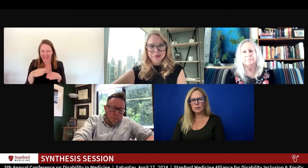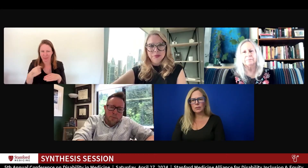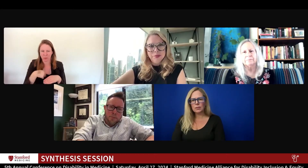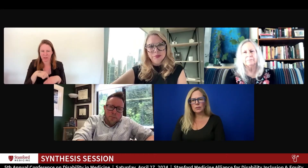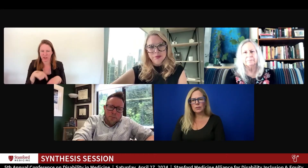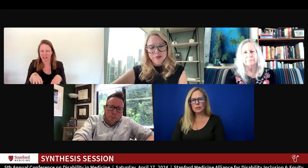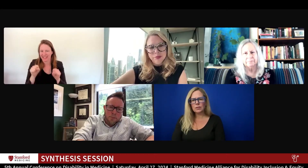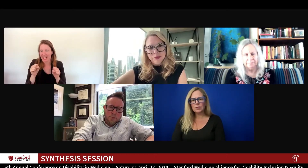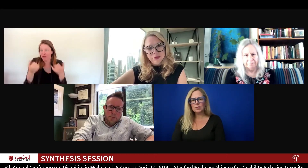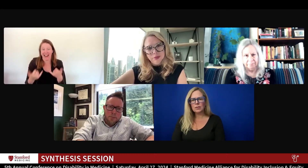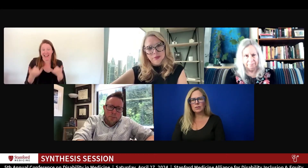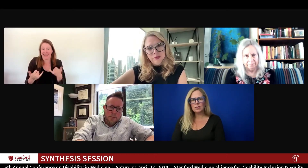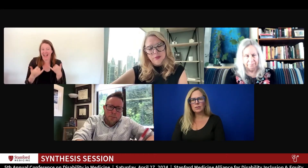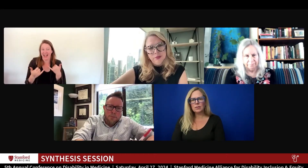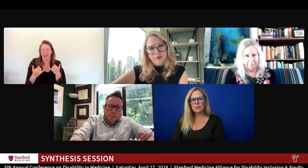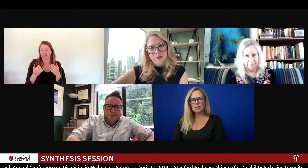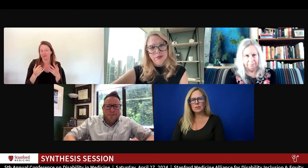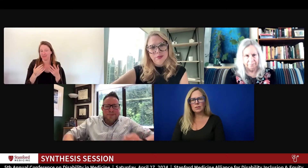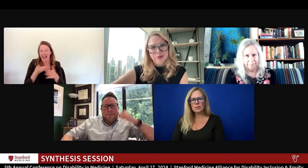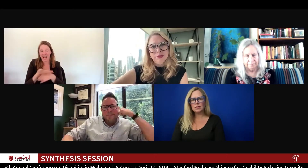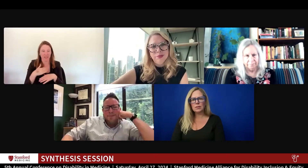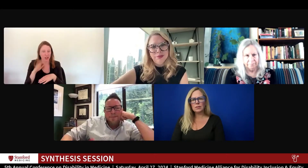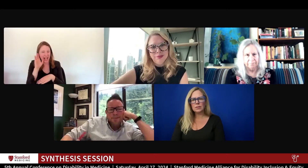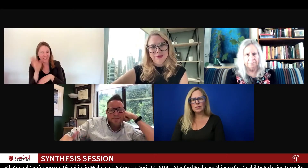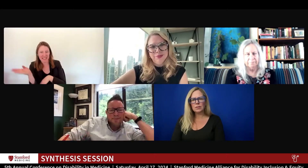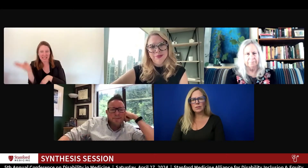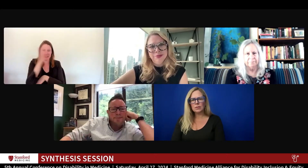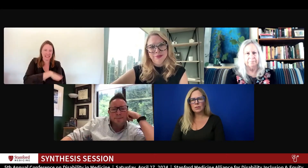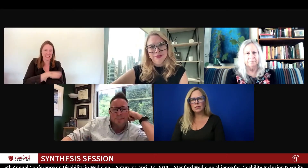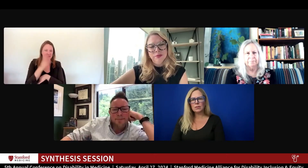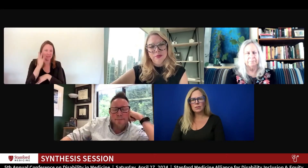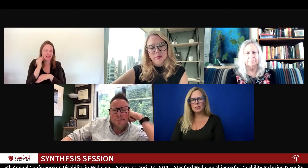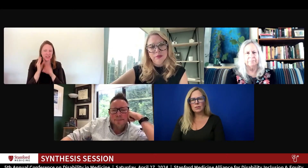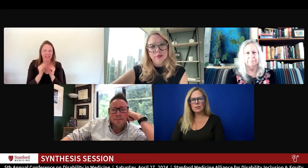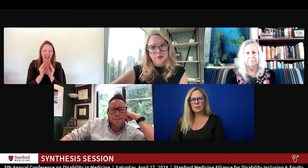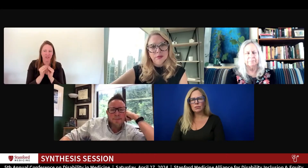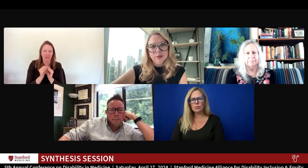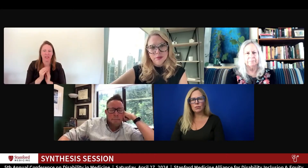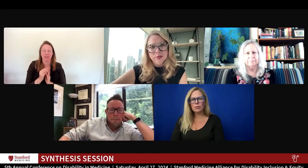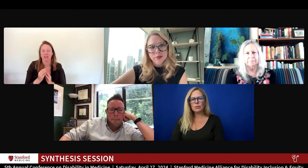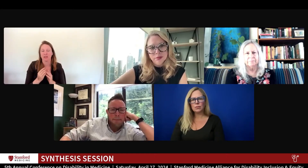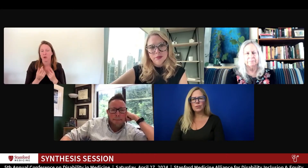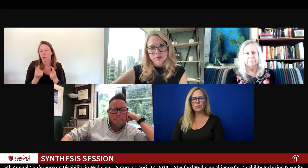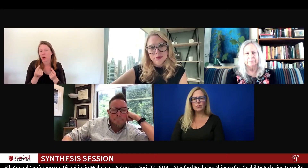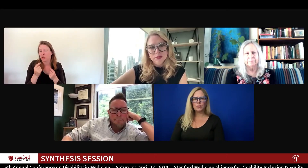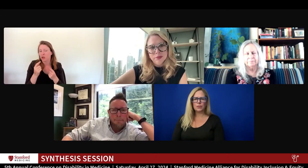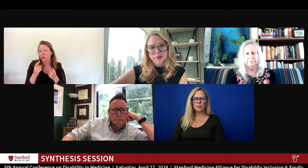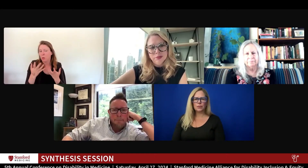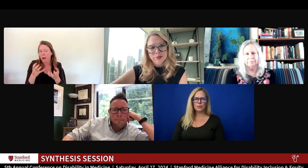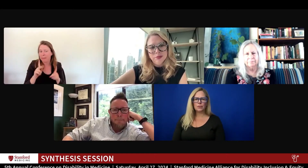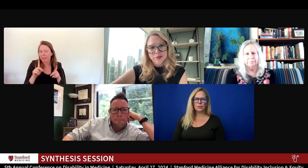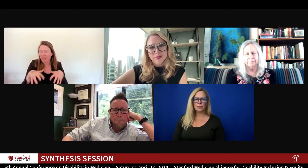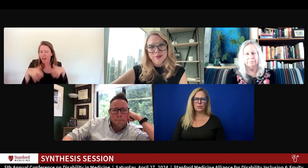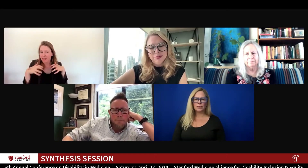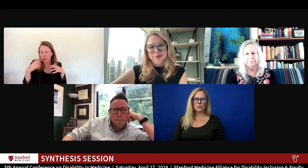what the next steps might be right now after this afternoon, what could be our action steps?